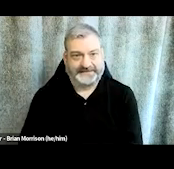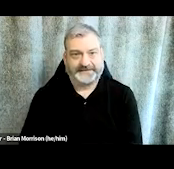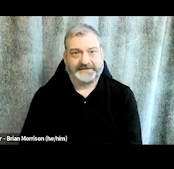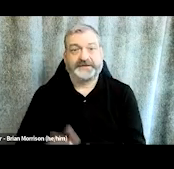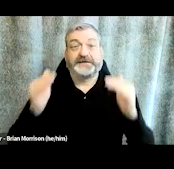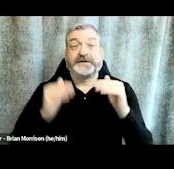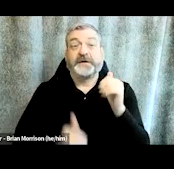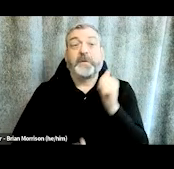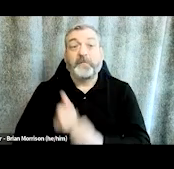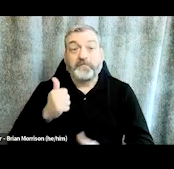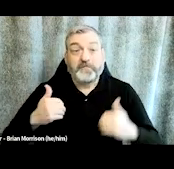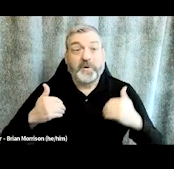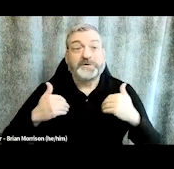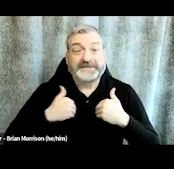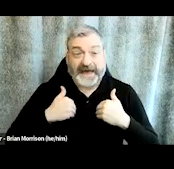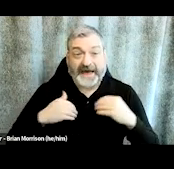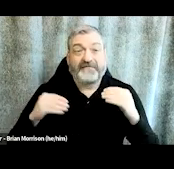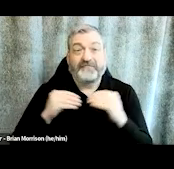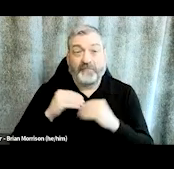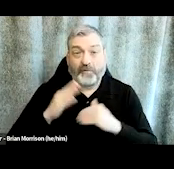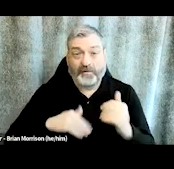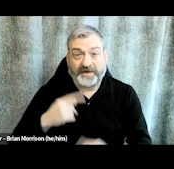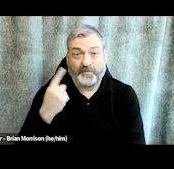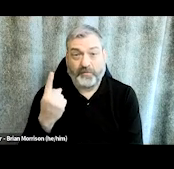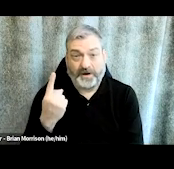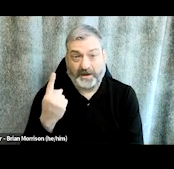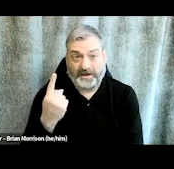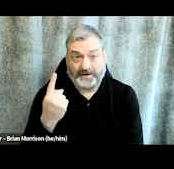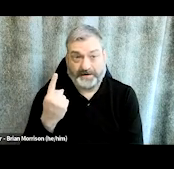and they appear as a range, which I think is really interesting too,